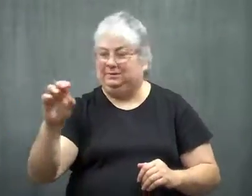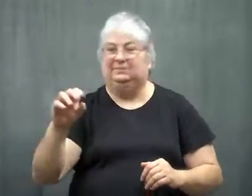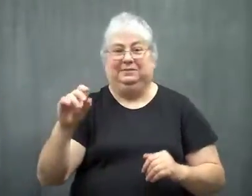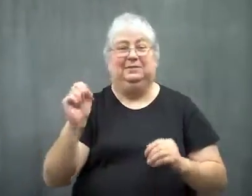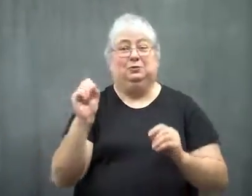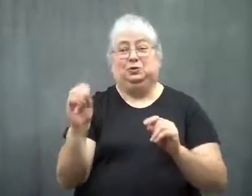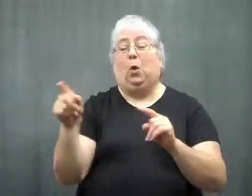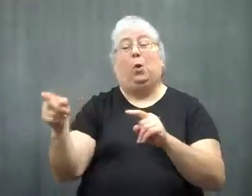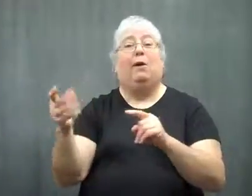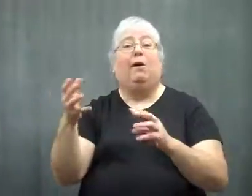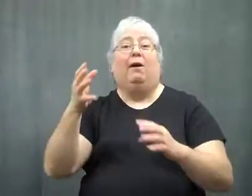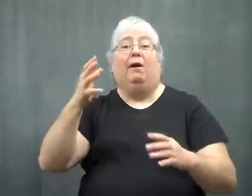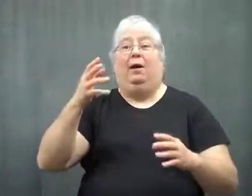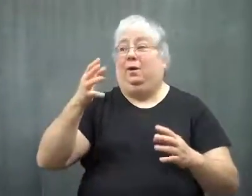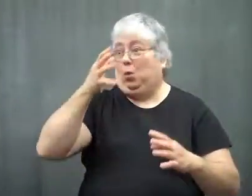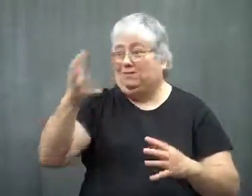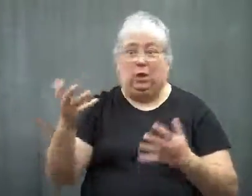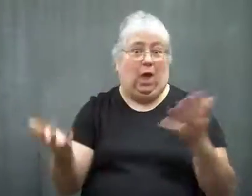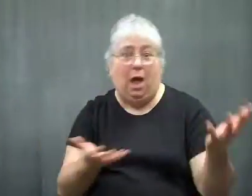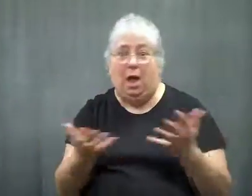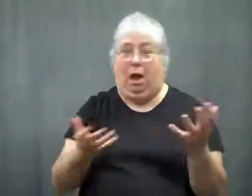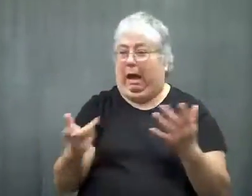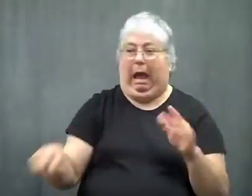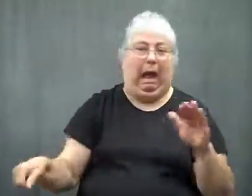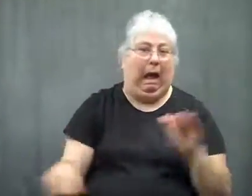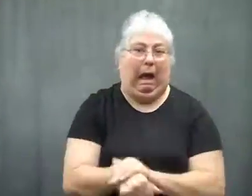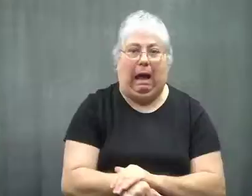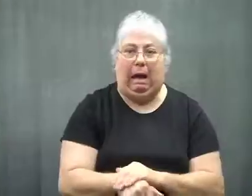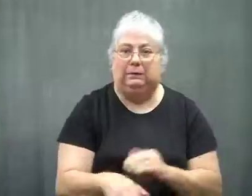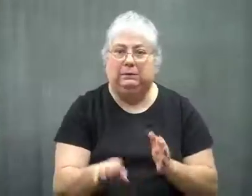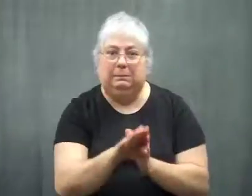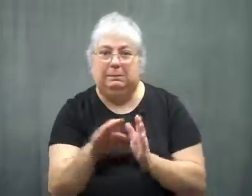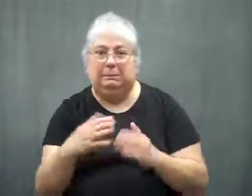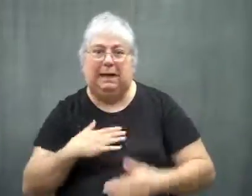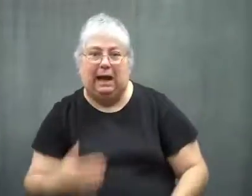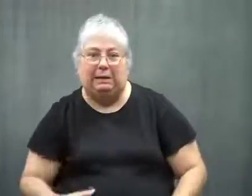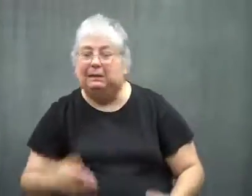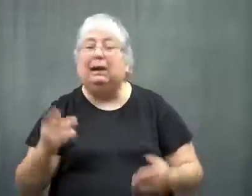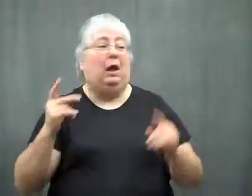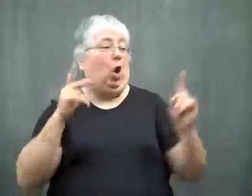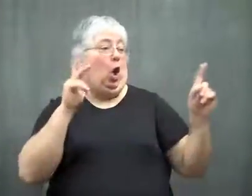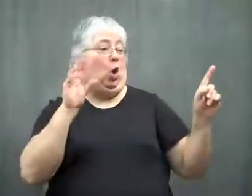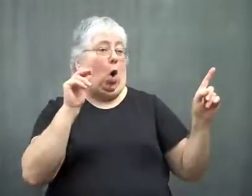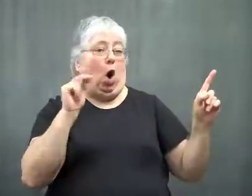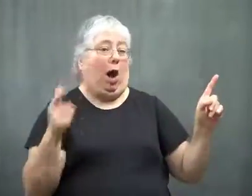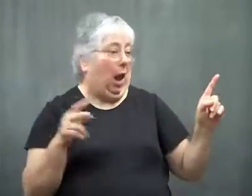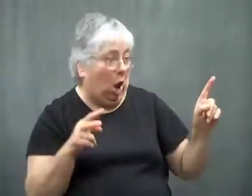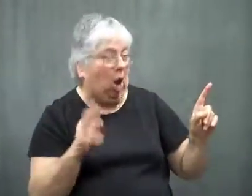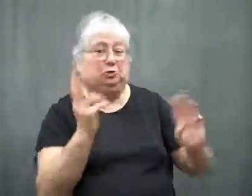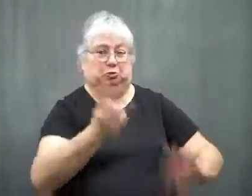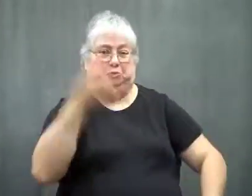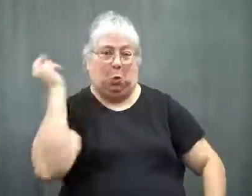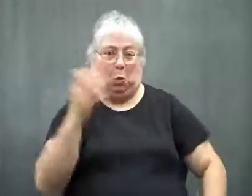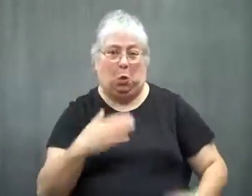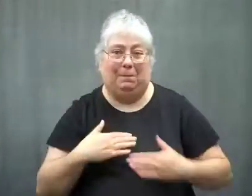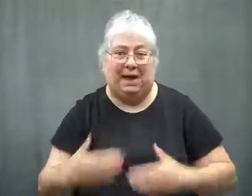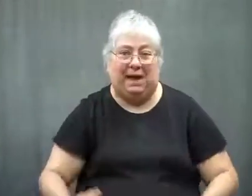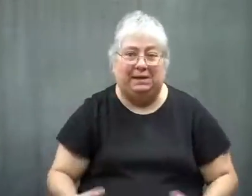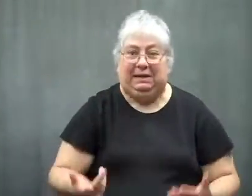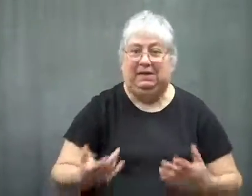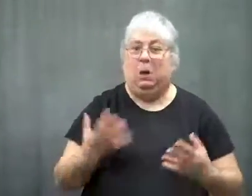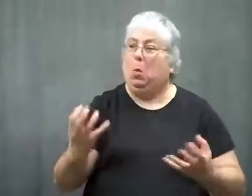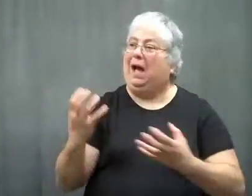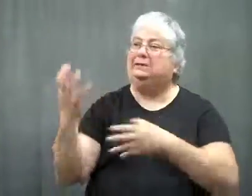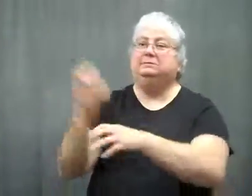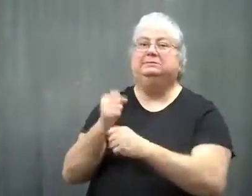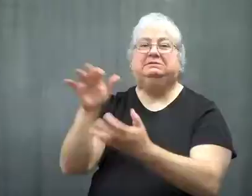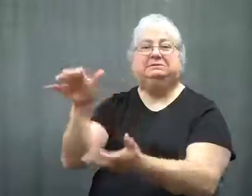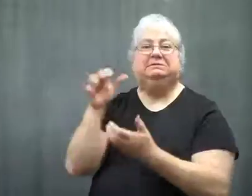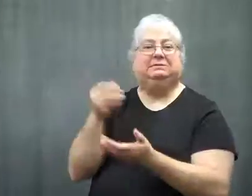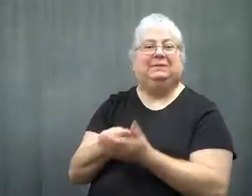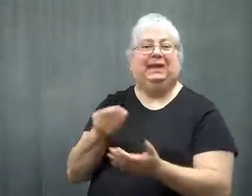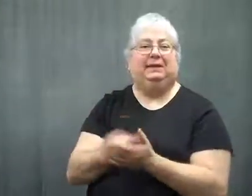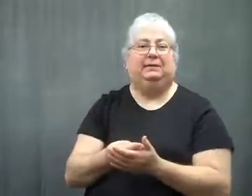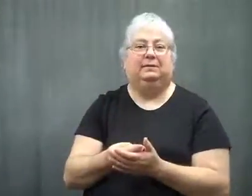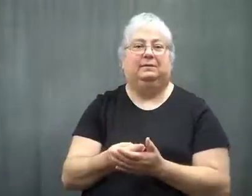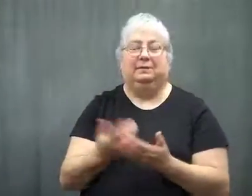The grandfather hid the body, which was later stolen by Kronk, who wanted to get a reward.